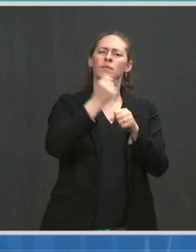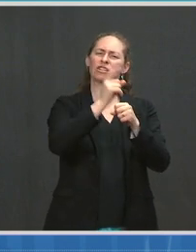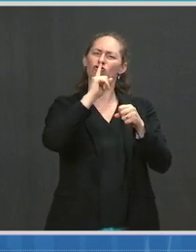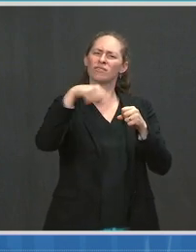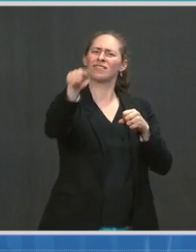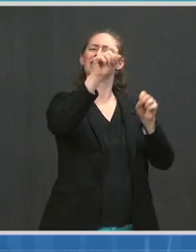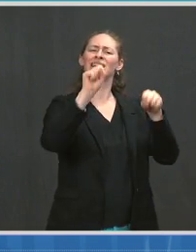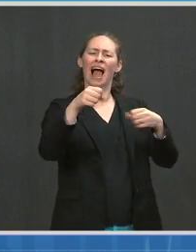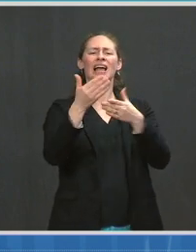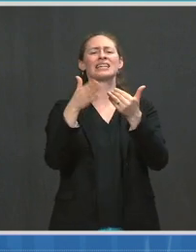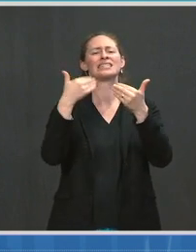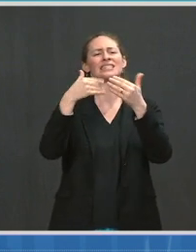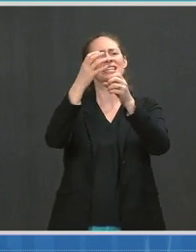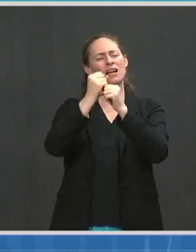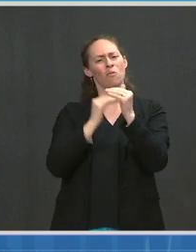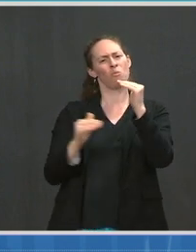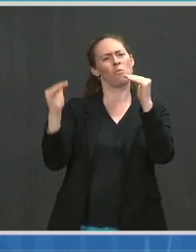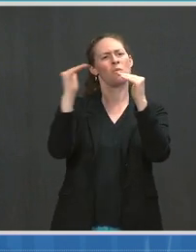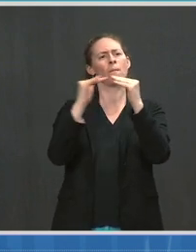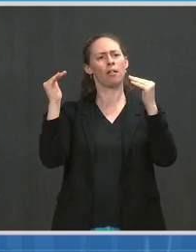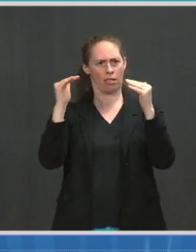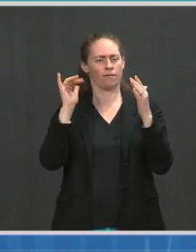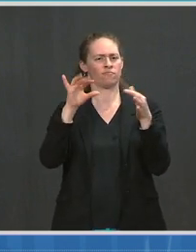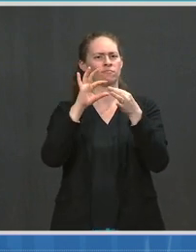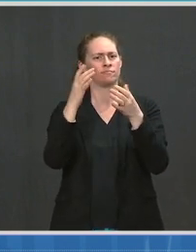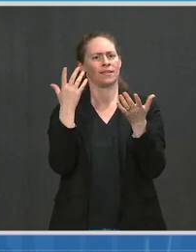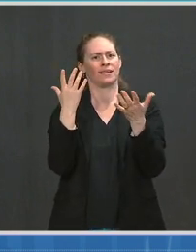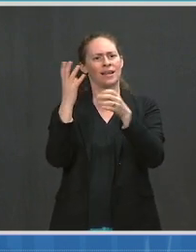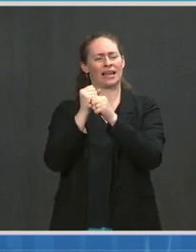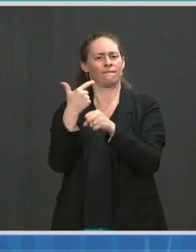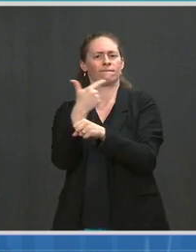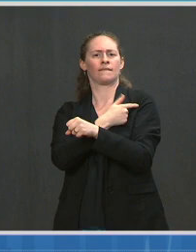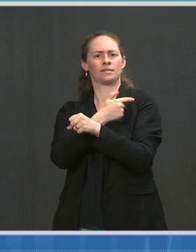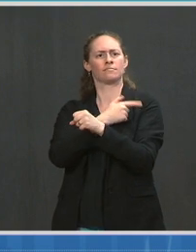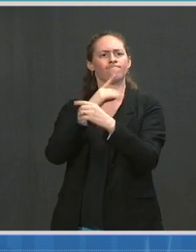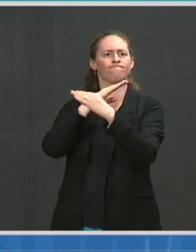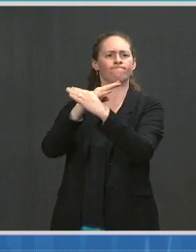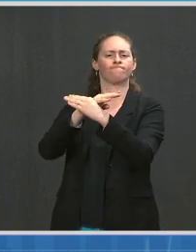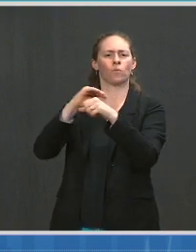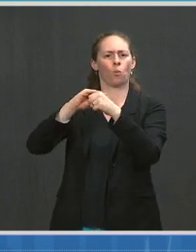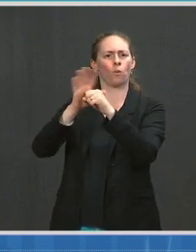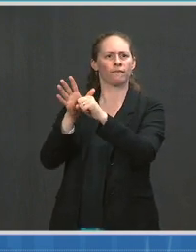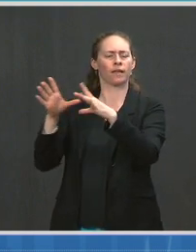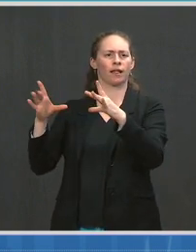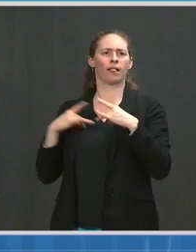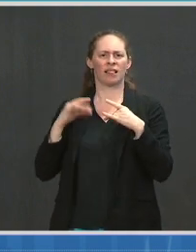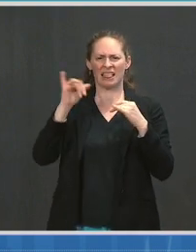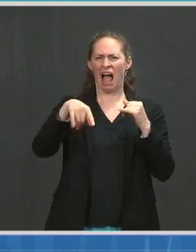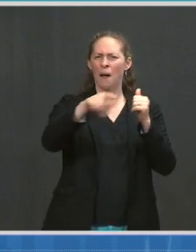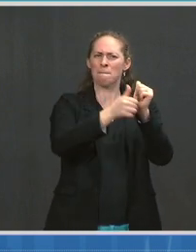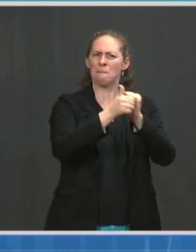by those disproportionately affected by the virus. To achieve this goal, 75 percent of the funding